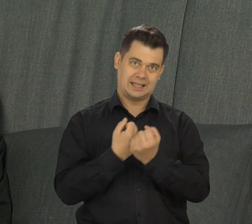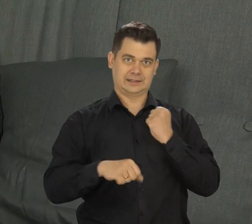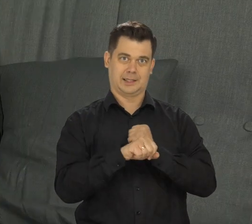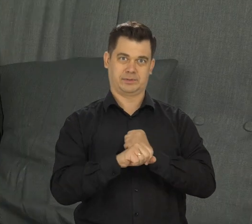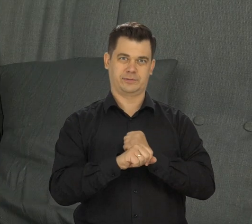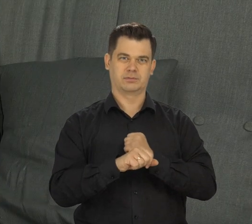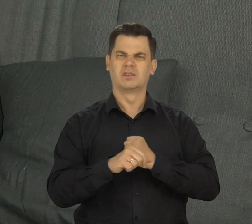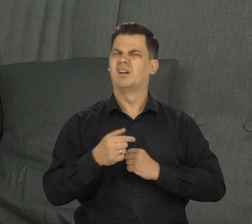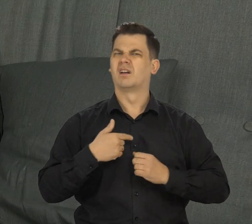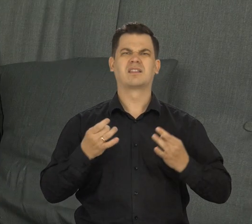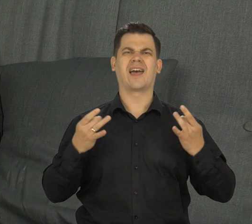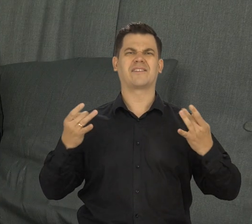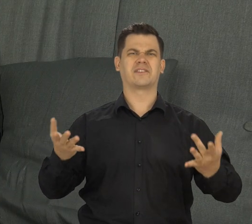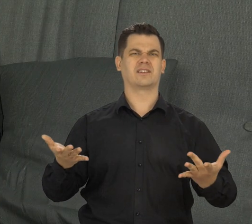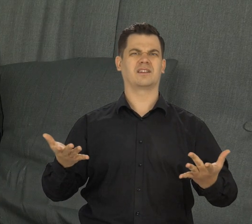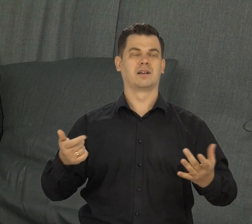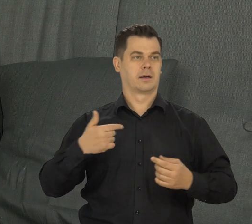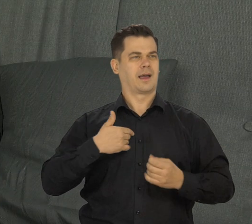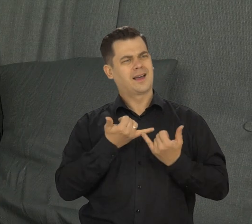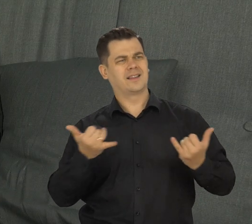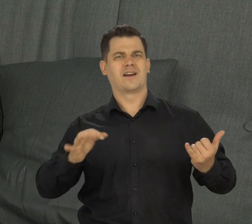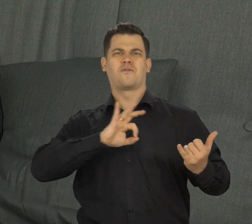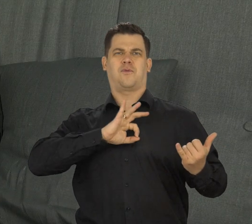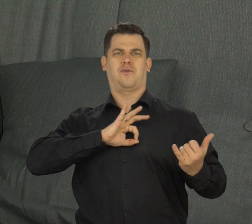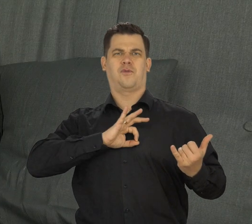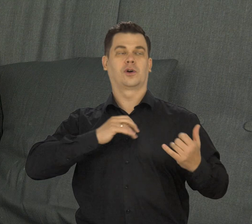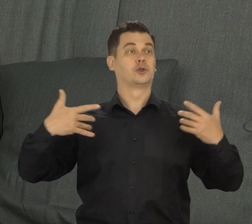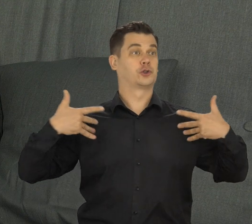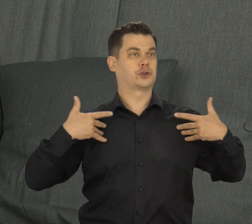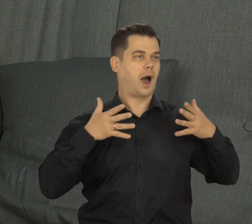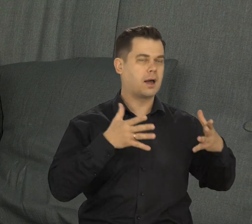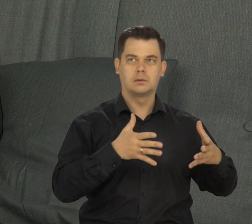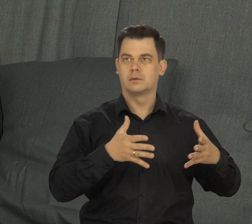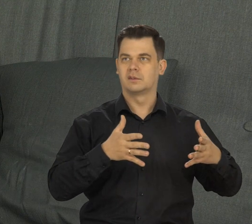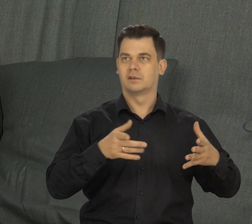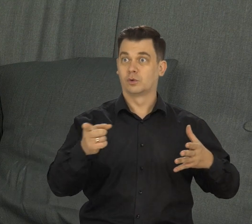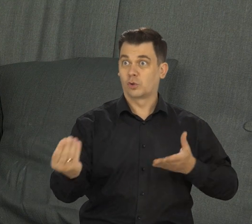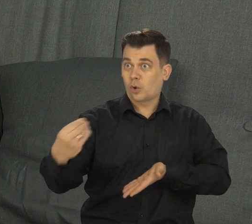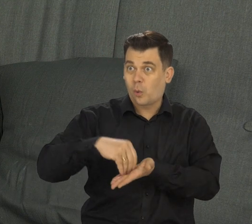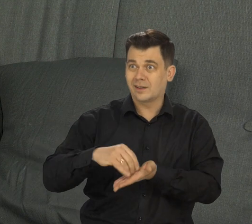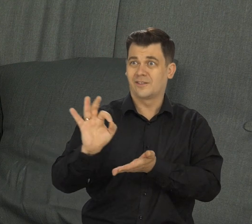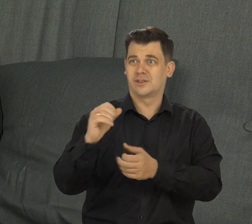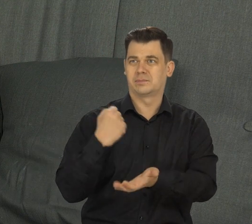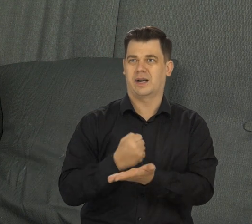It frustrated me a lot, because I had a lot of my own responsibilities, and here there were also the needs of my brother.